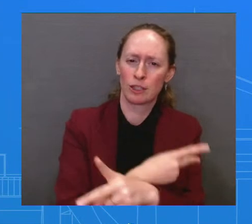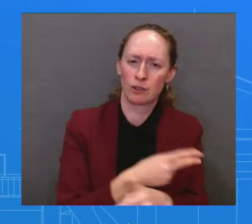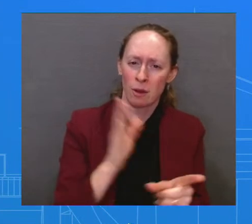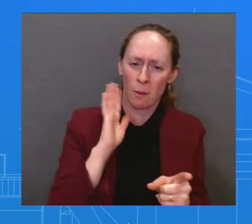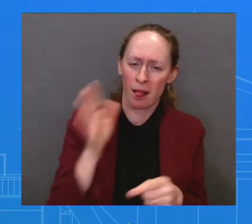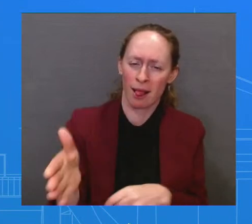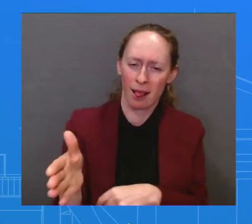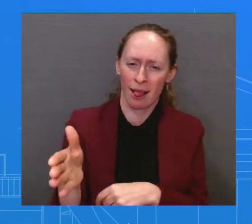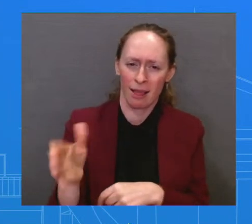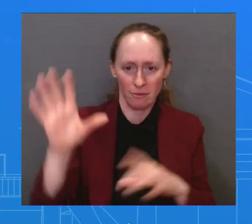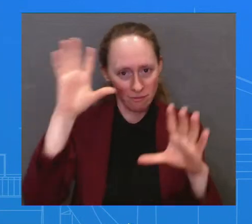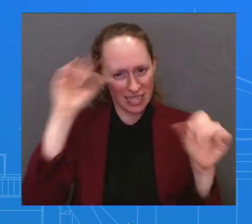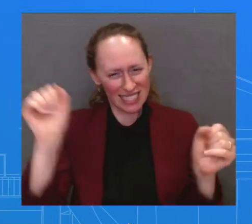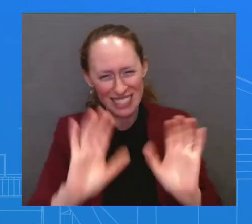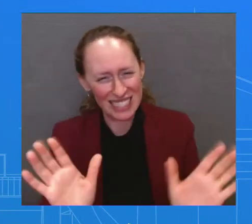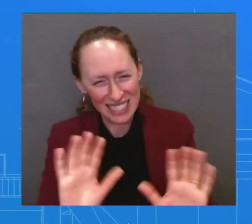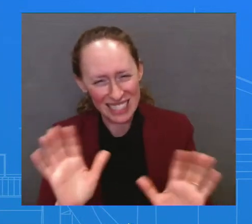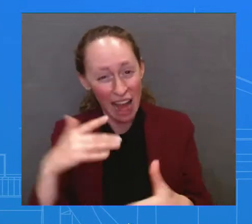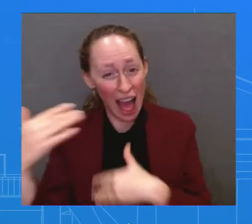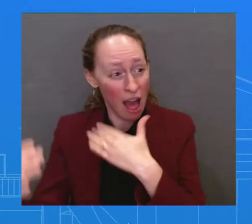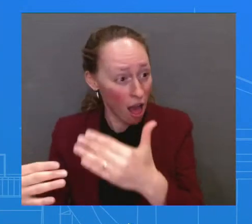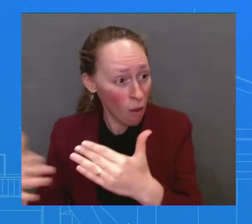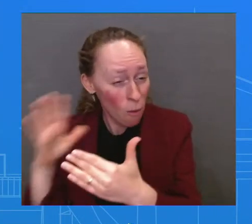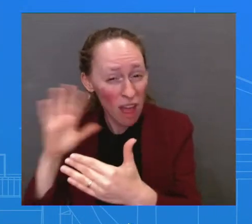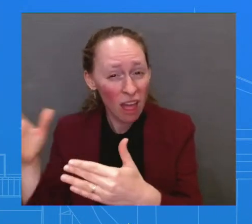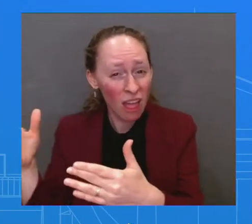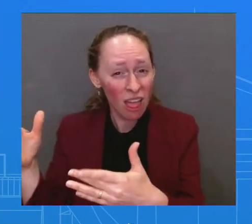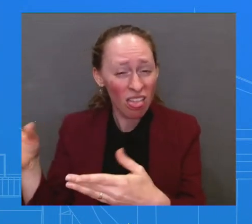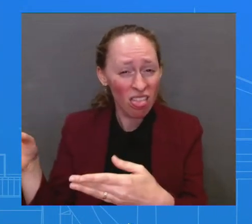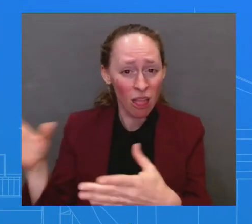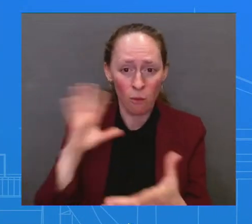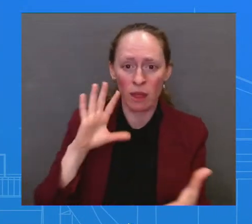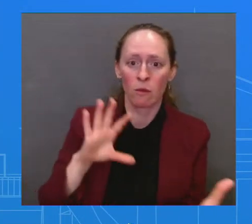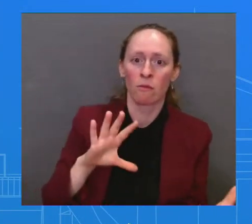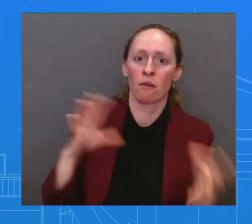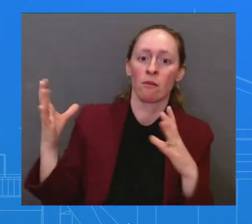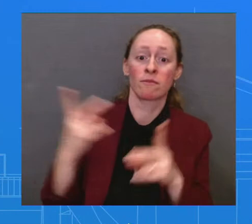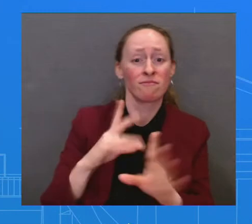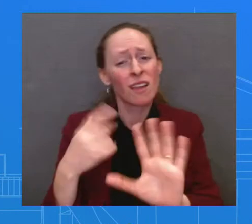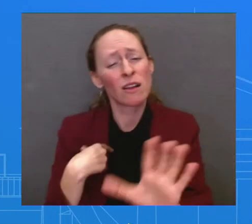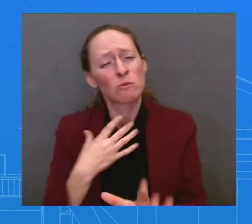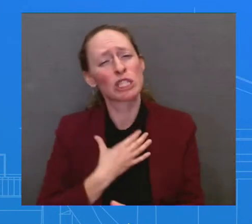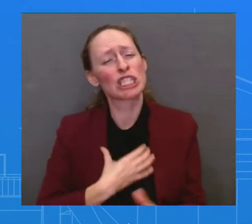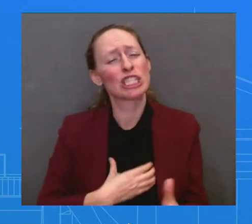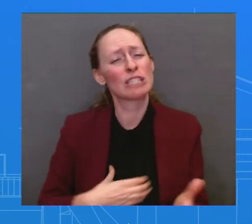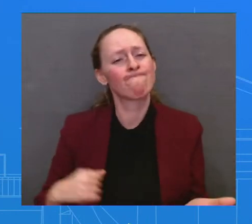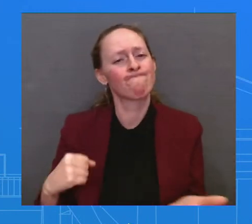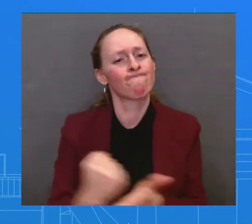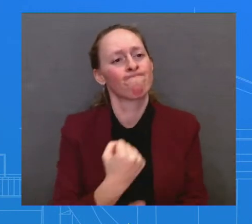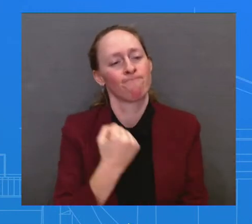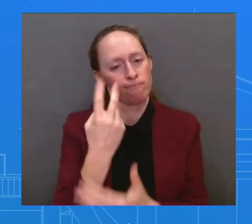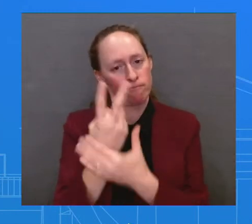And so, look, we would love to do it in a bipartisan way and really fix this issue that's been around for some time now.